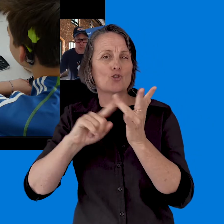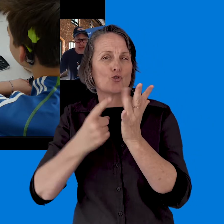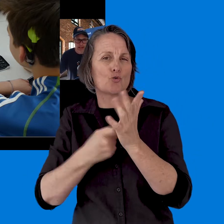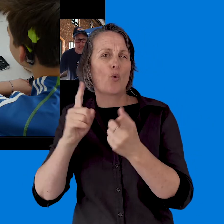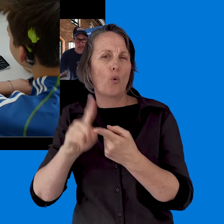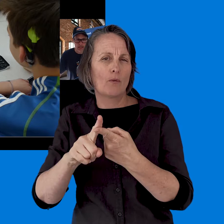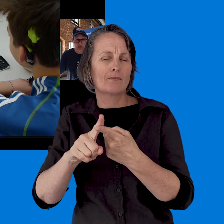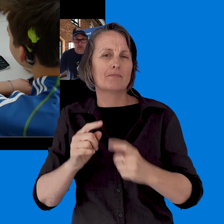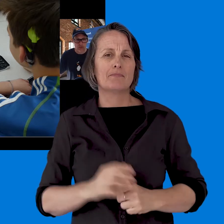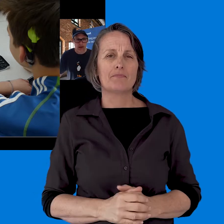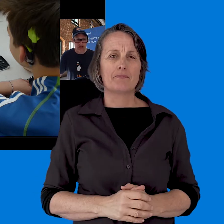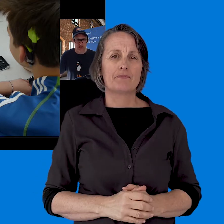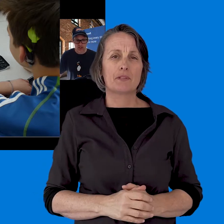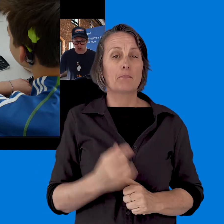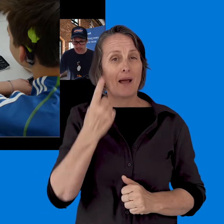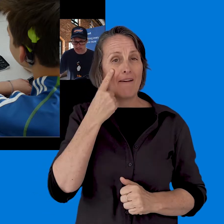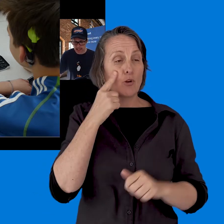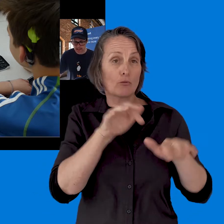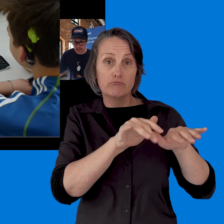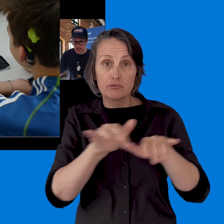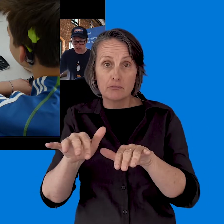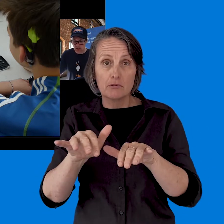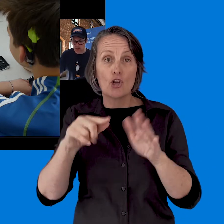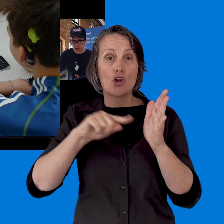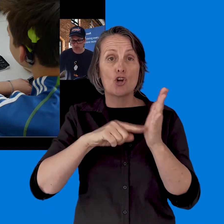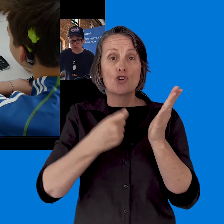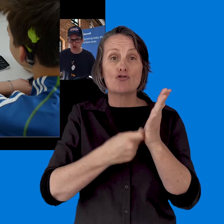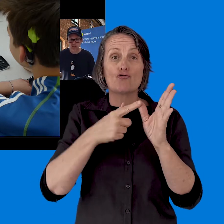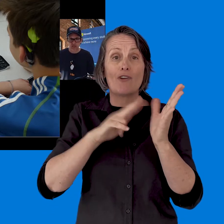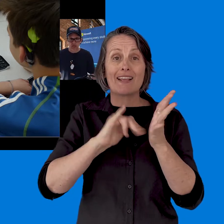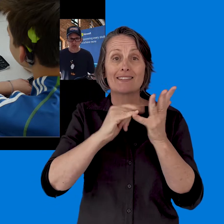your Mac is through the browser translator.microsoft.com.